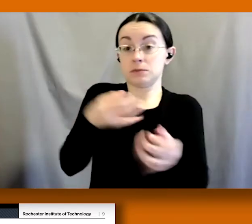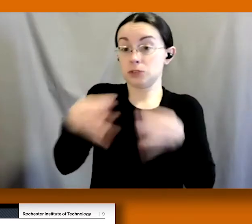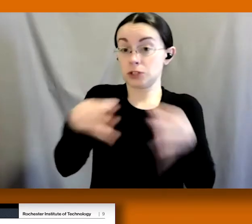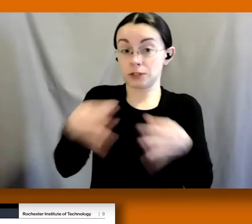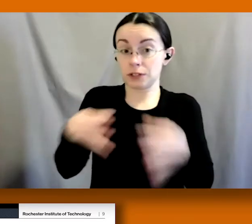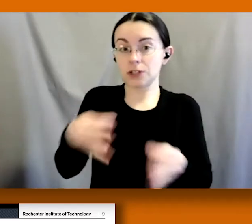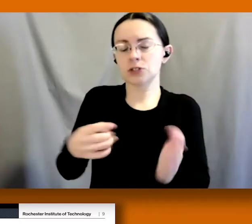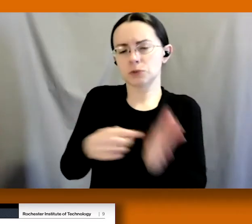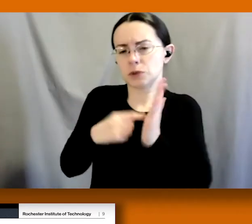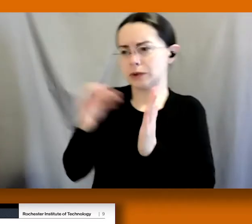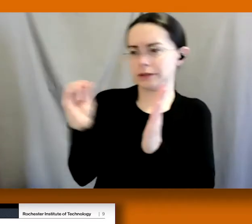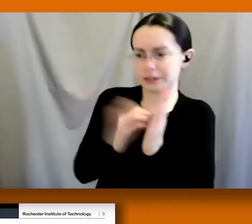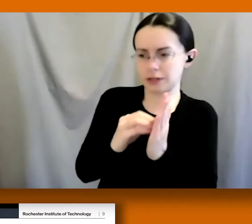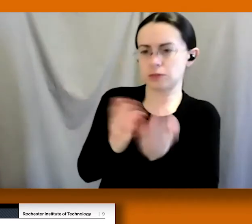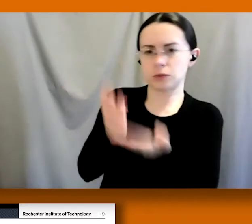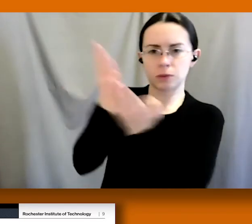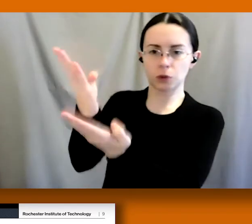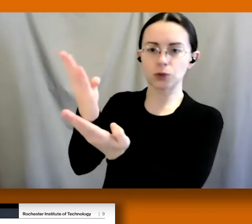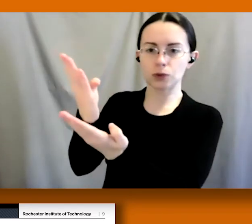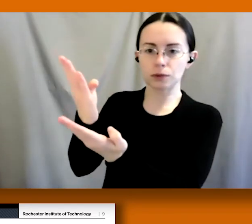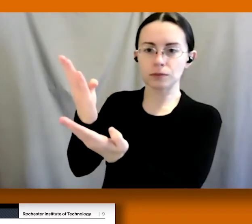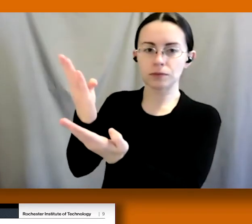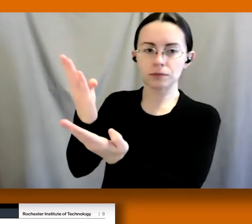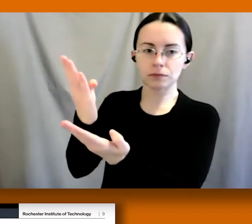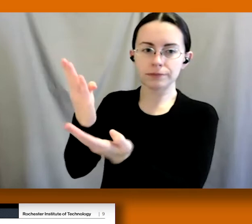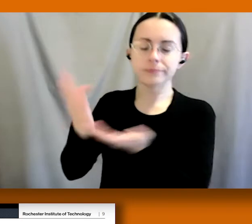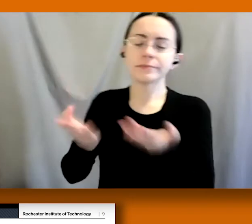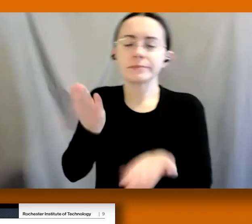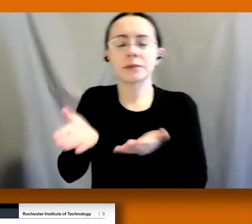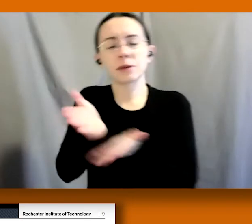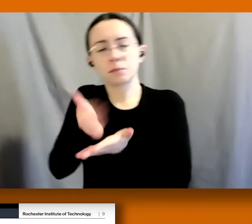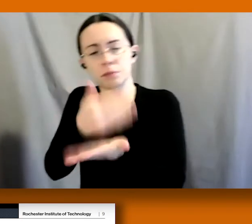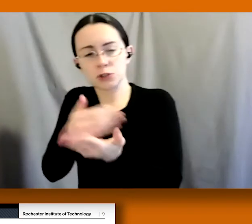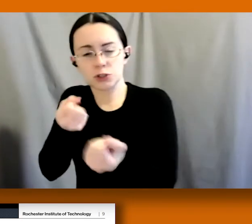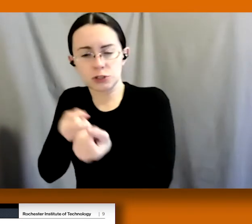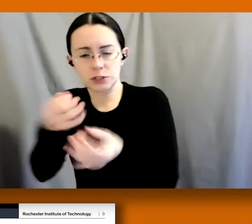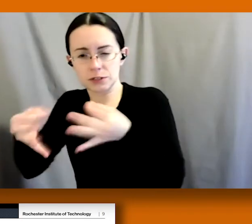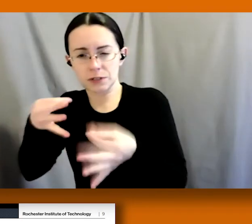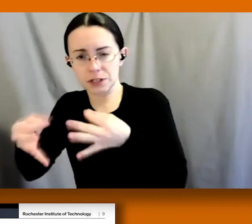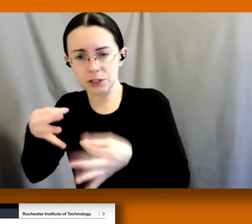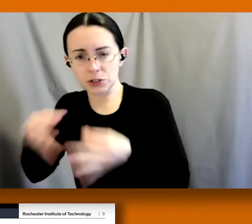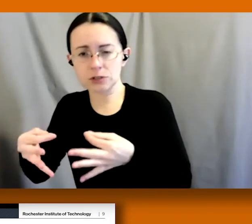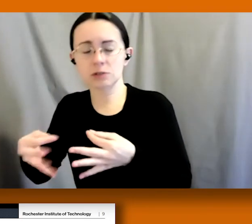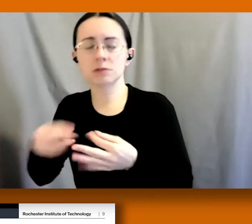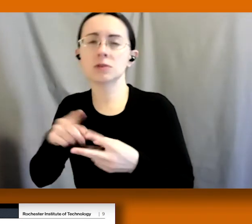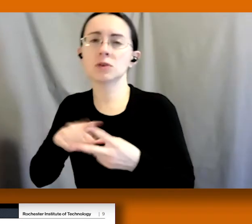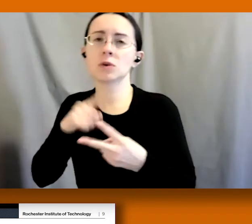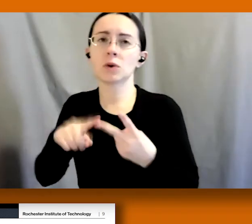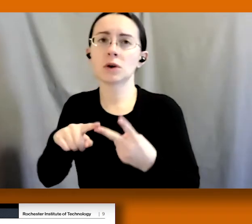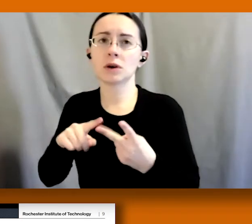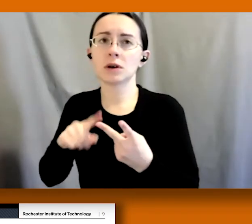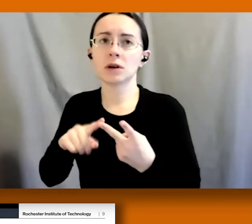Um, it might be in the budget justification, or it could be in the "Facilities,